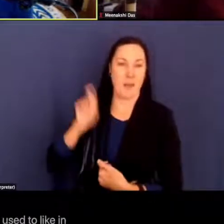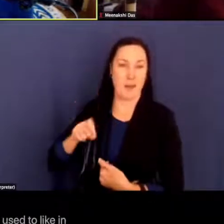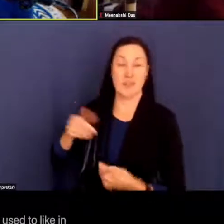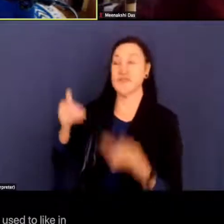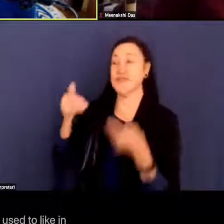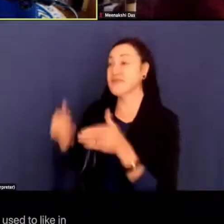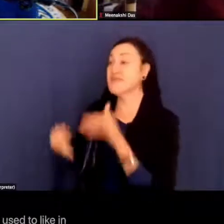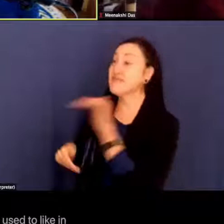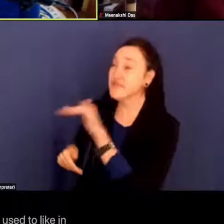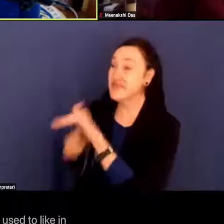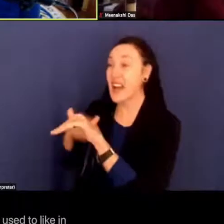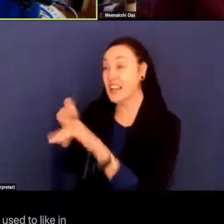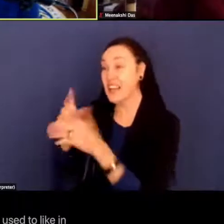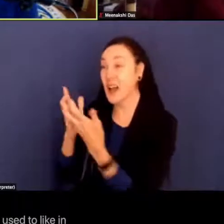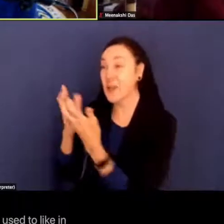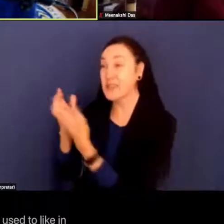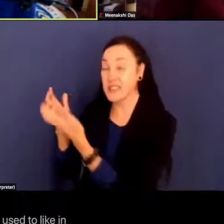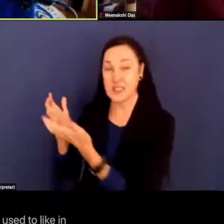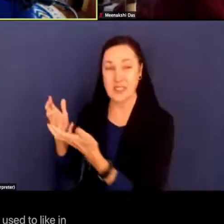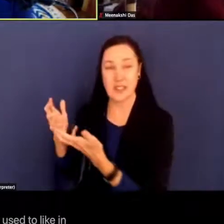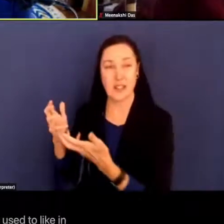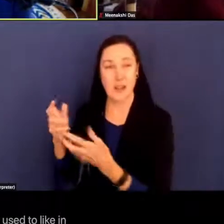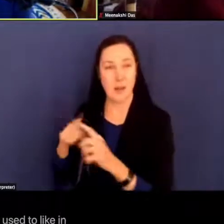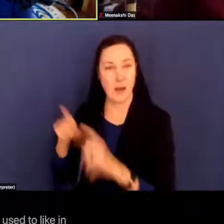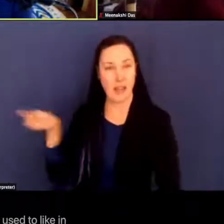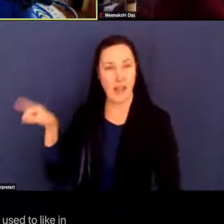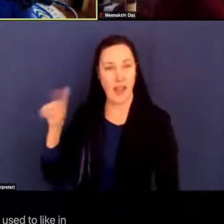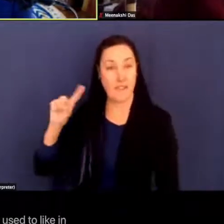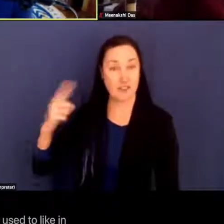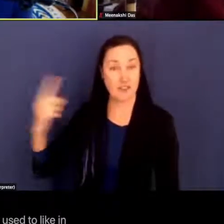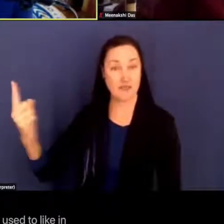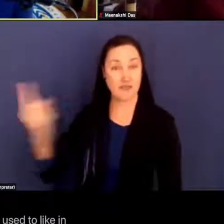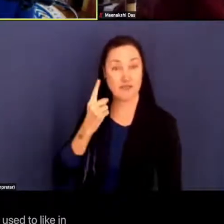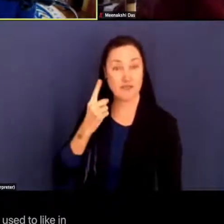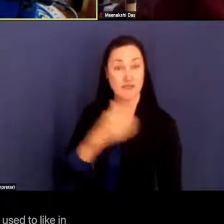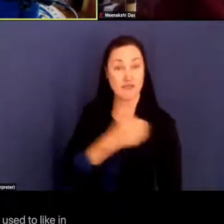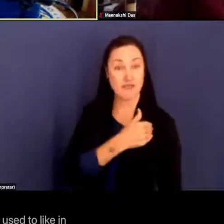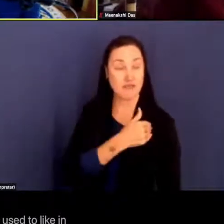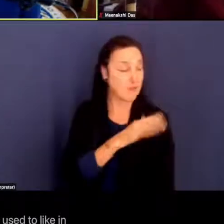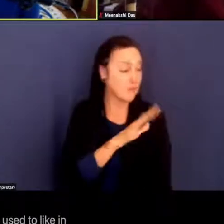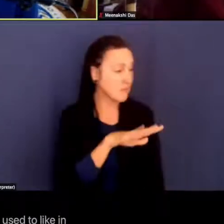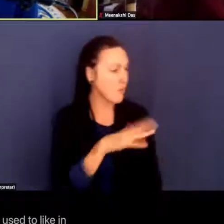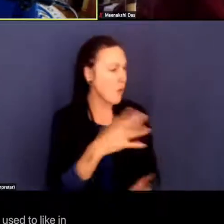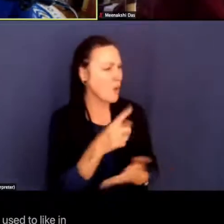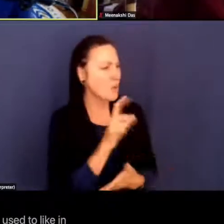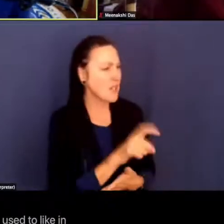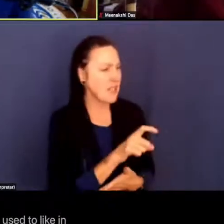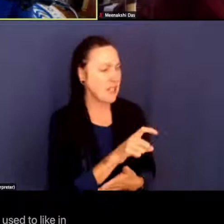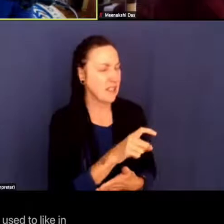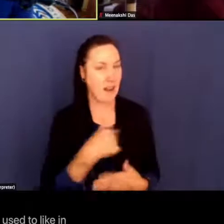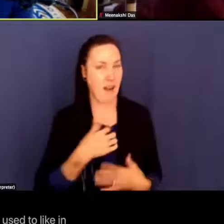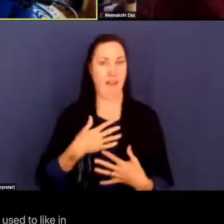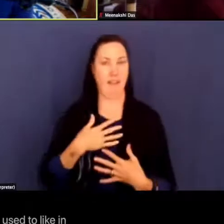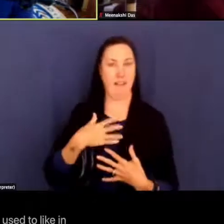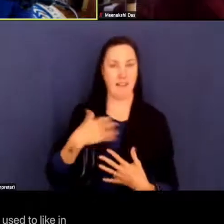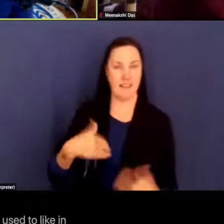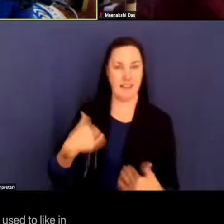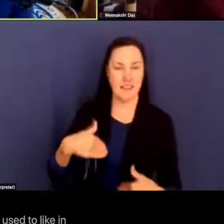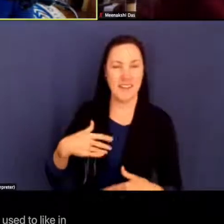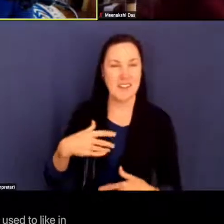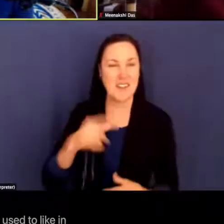well flexible hours, being able to take one half day here and work extra this day. Is that okay or